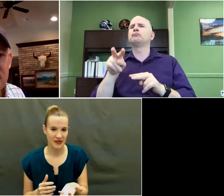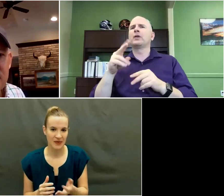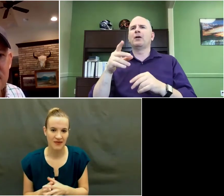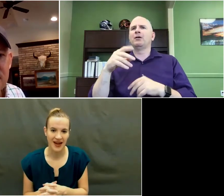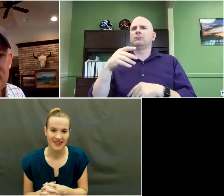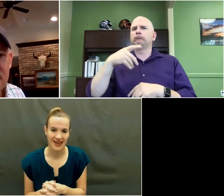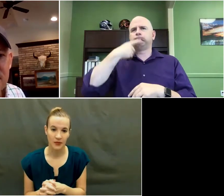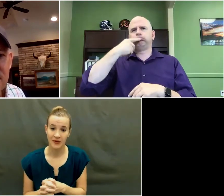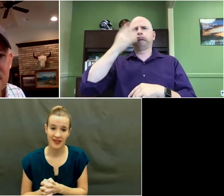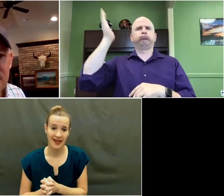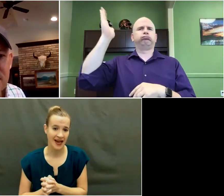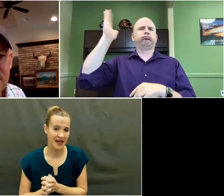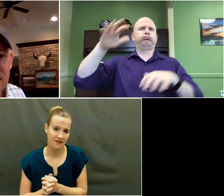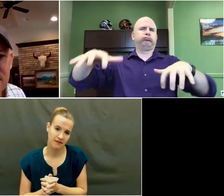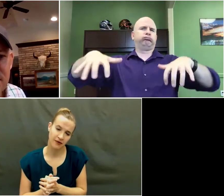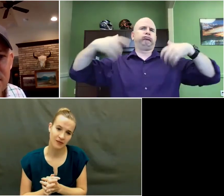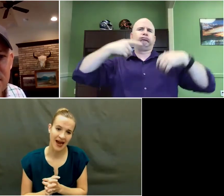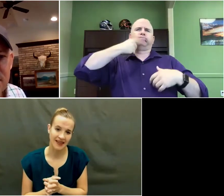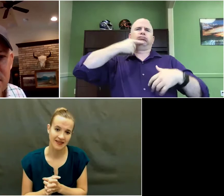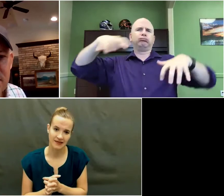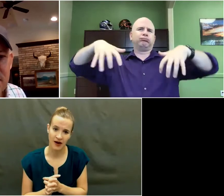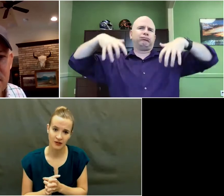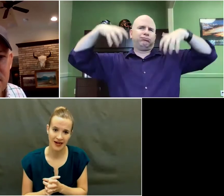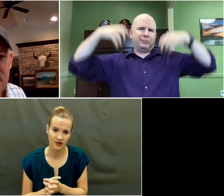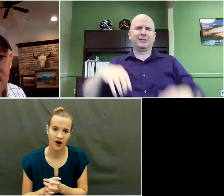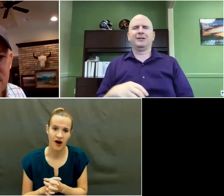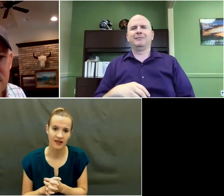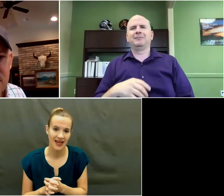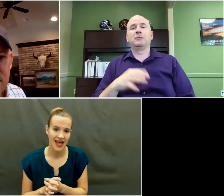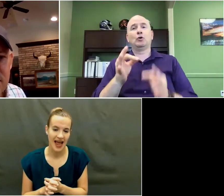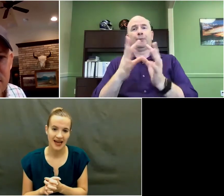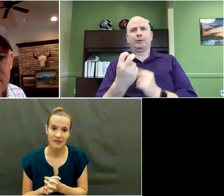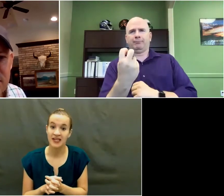with my friend and we were sitting kind of further back in this large lecture hall. And mind you,